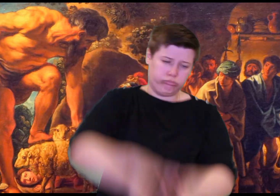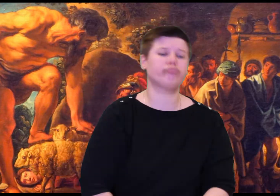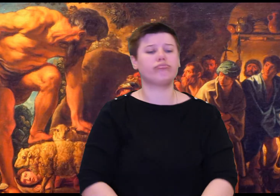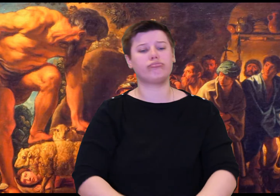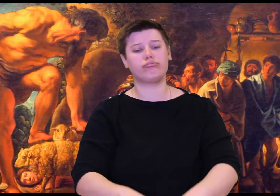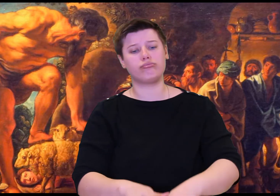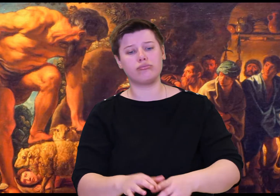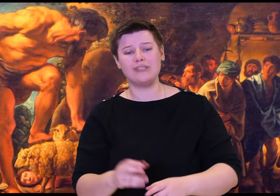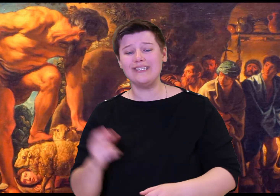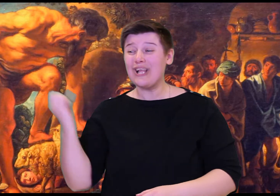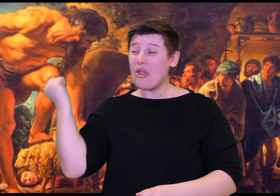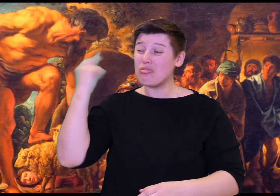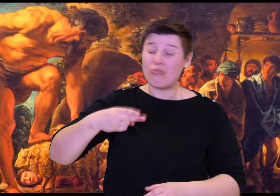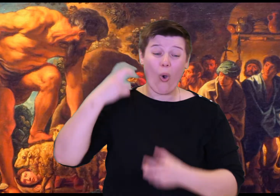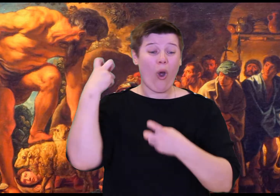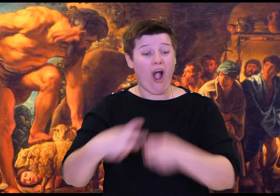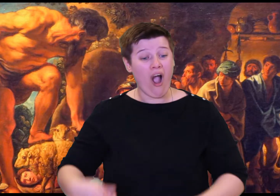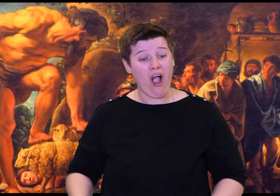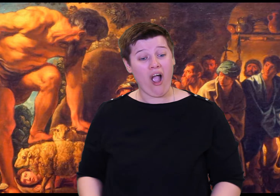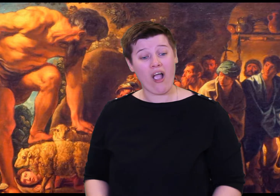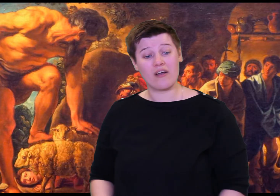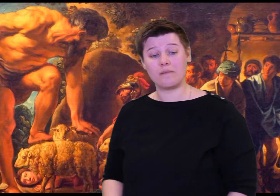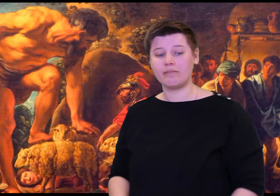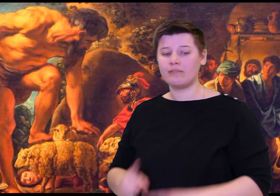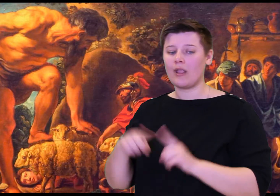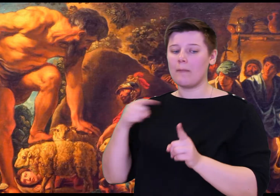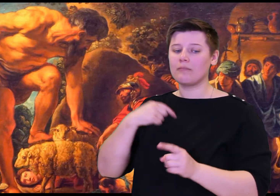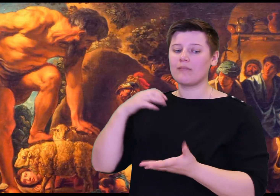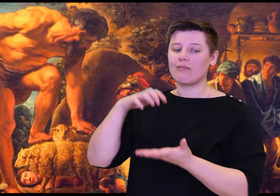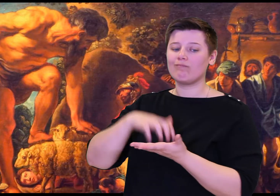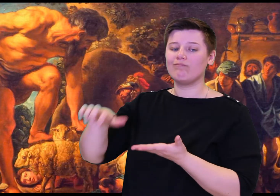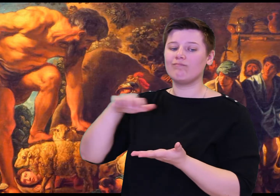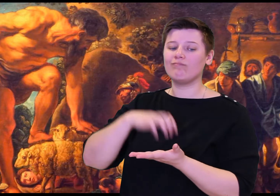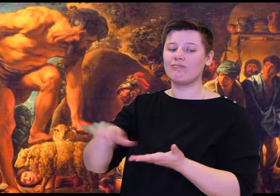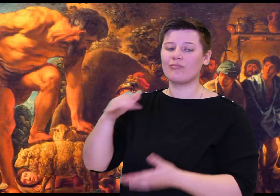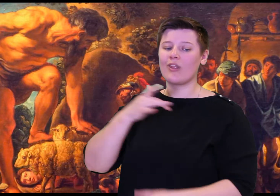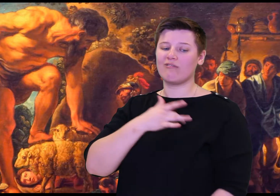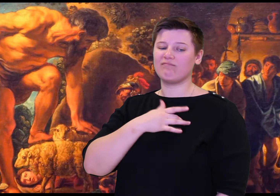But my tough heart was not convinced; I was still furious,